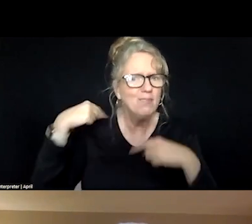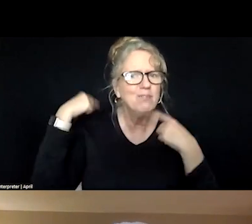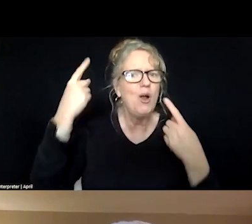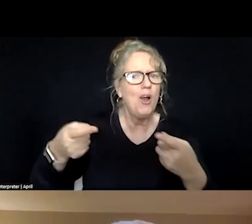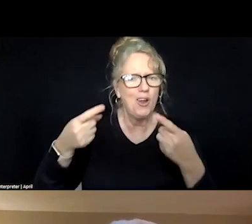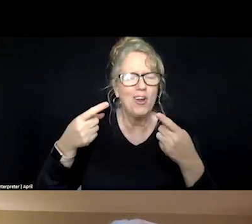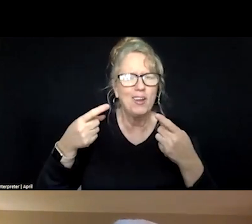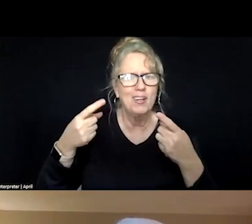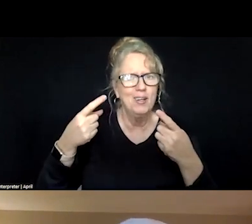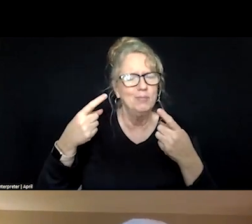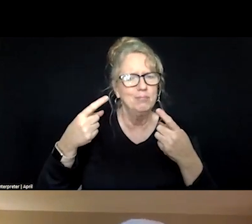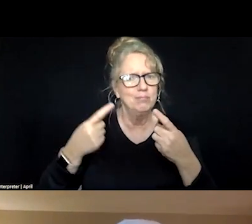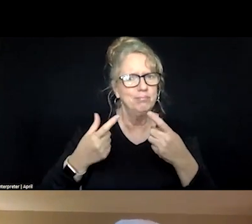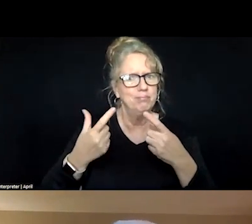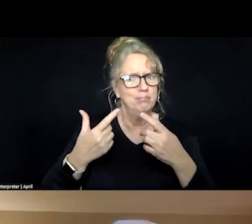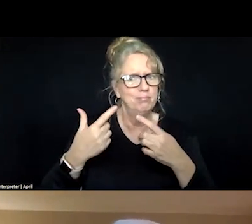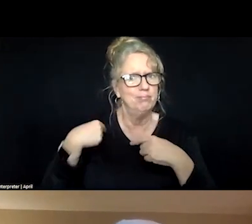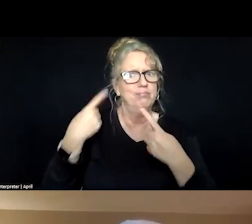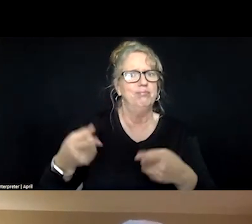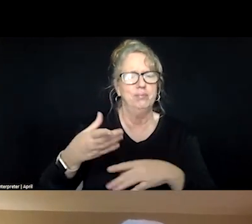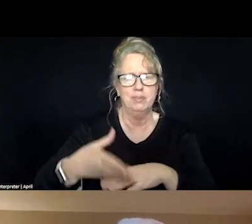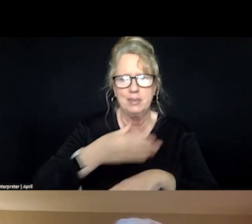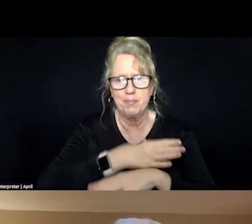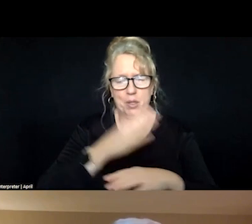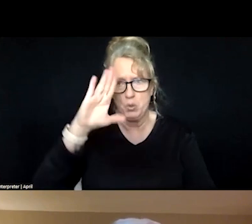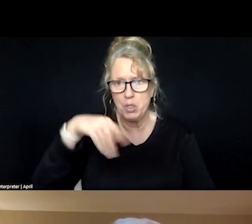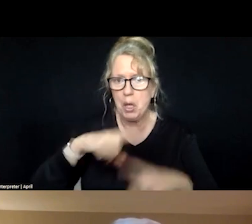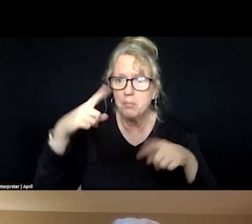IT HAS BEEN -- I DON'T KNOW -- PROBABLY 10 OR 12 YEARS SINCE THE